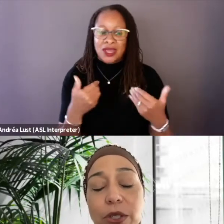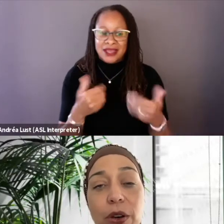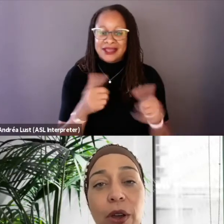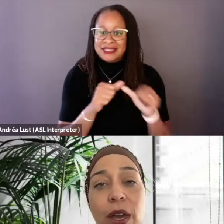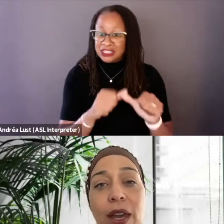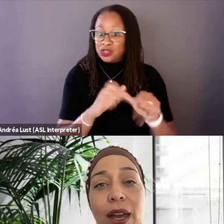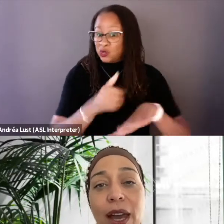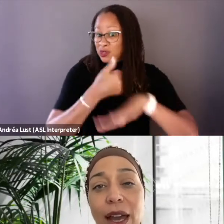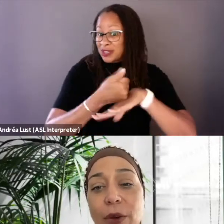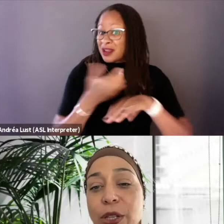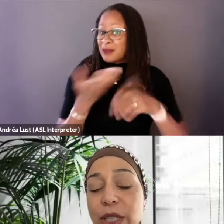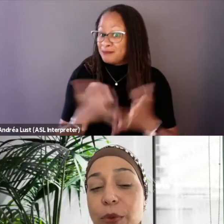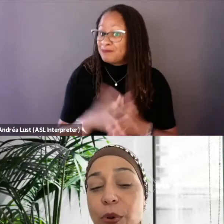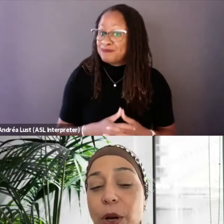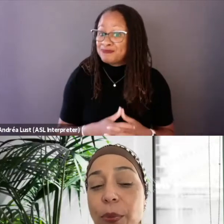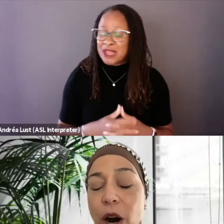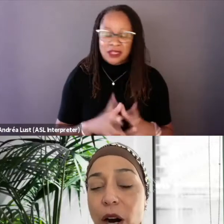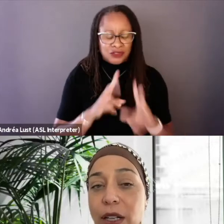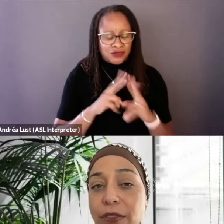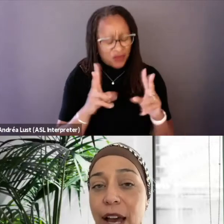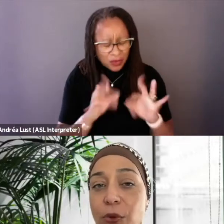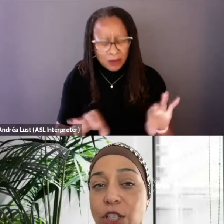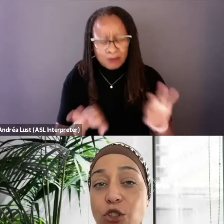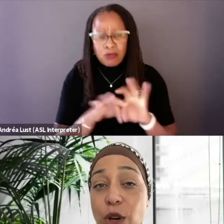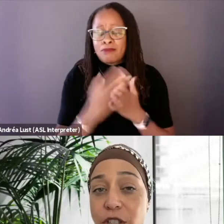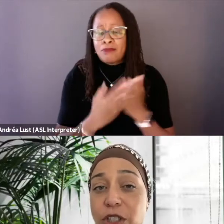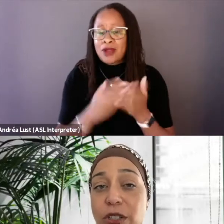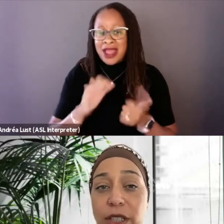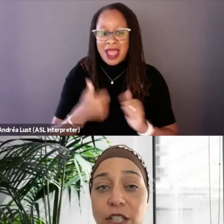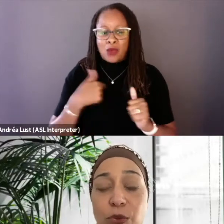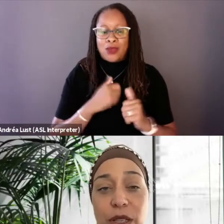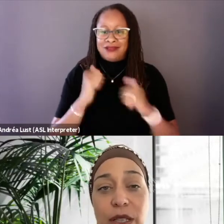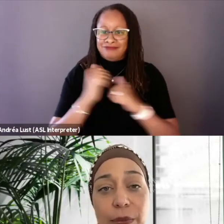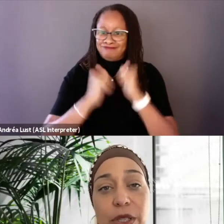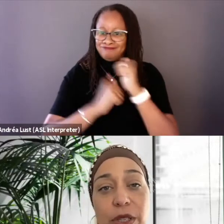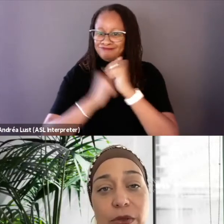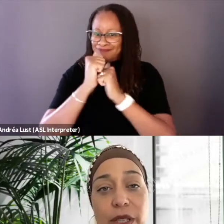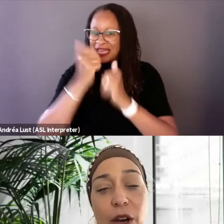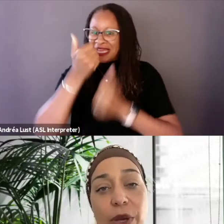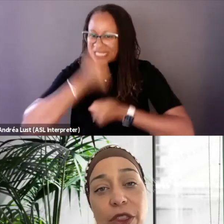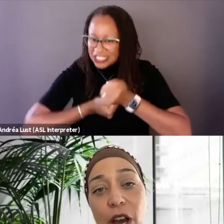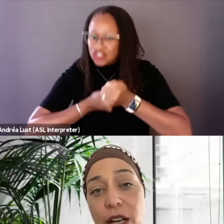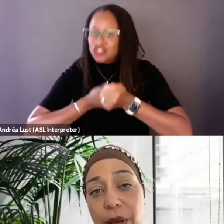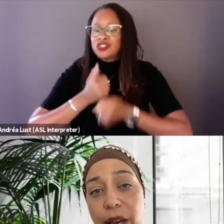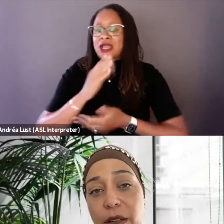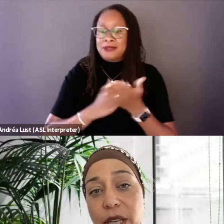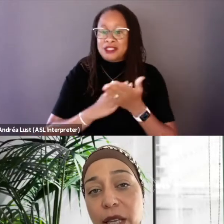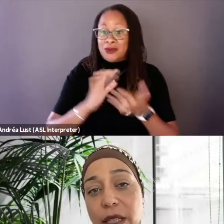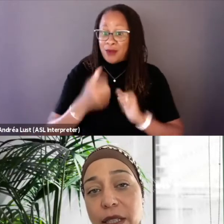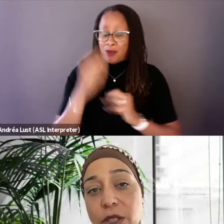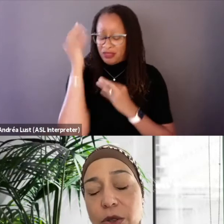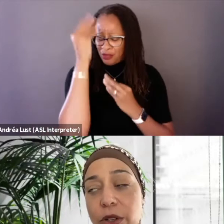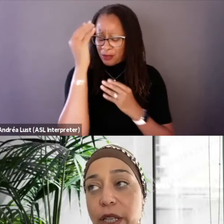So that was a really important part of how we structured each one of the episodes and how we thought about telling the story